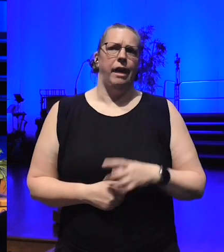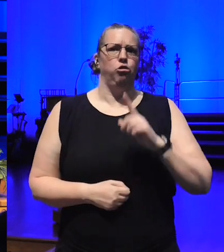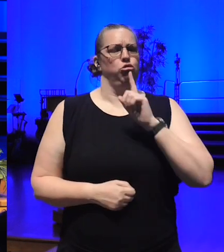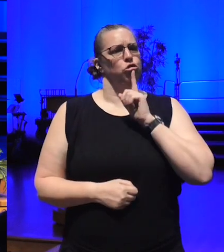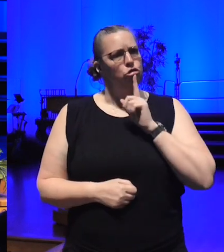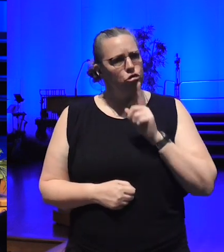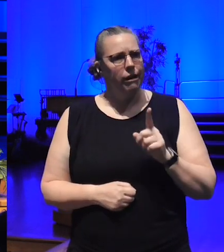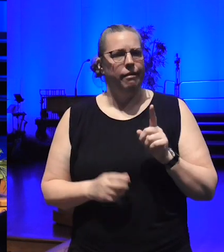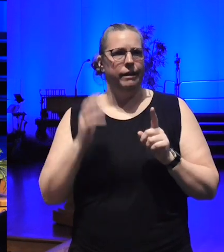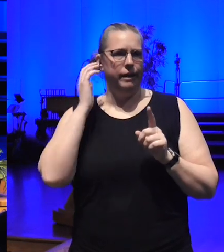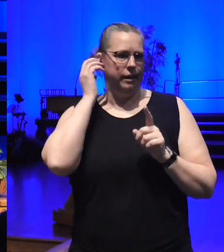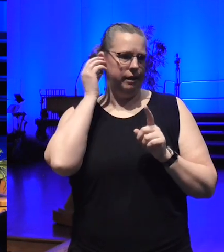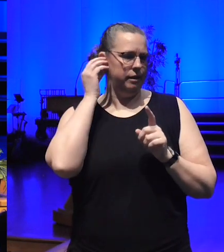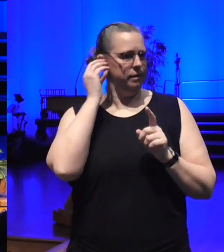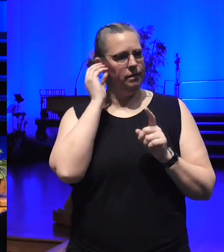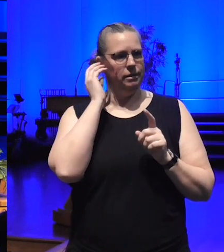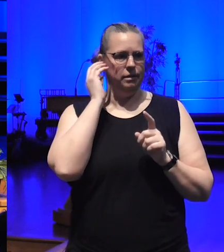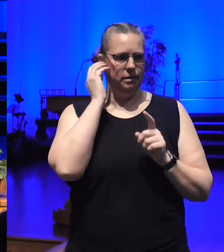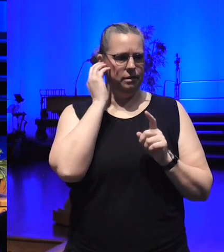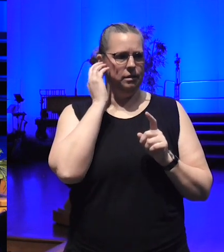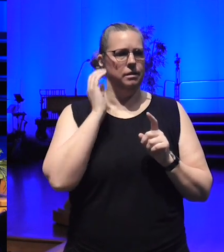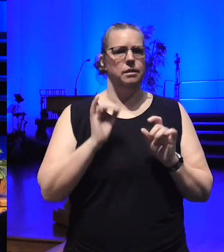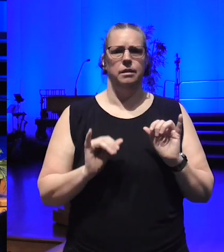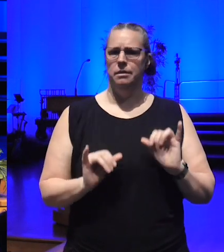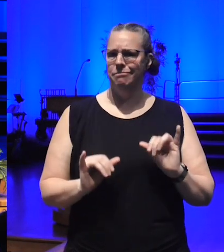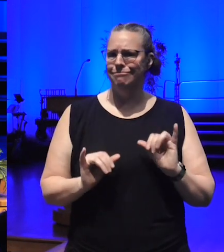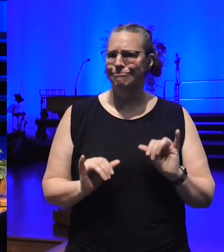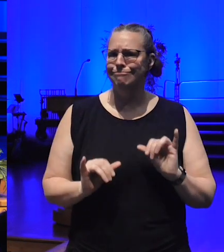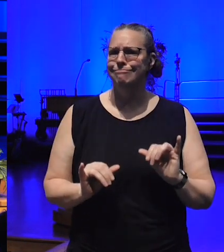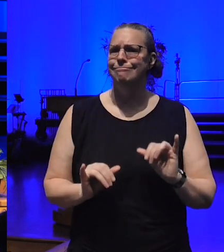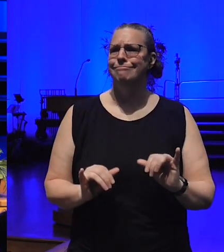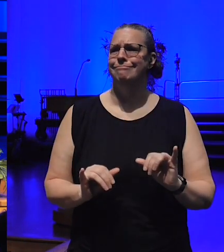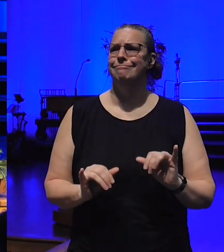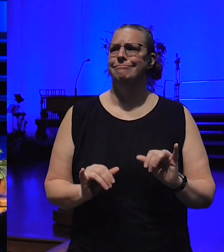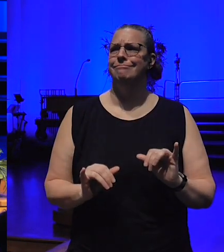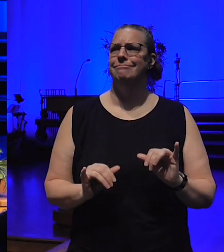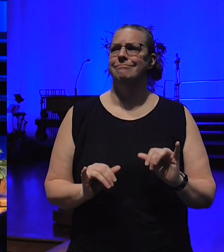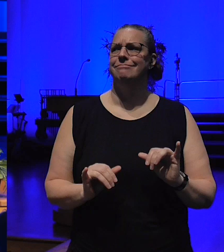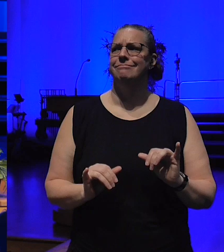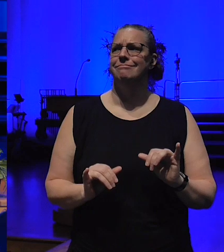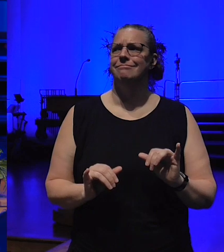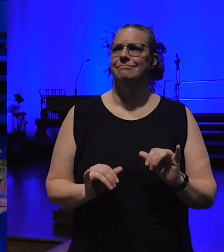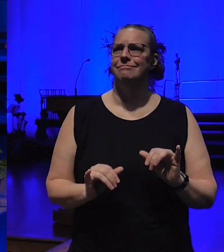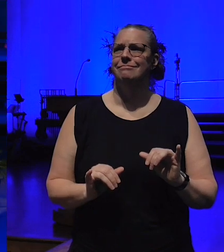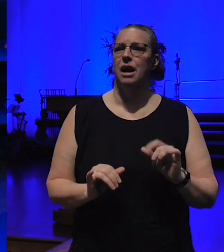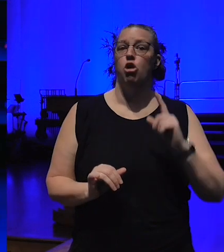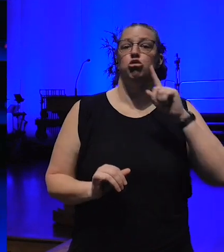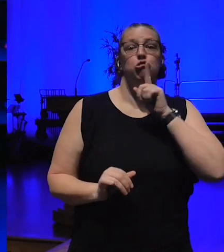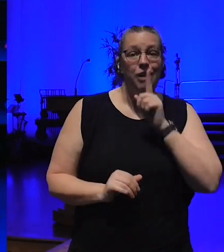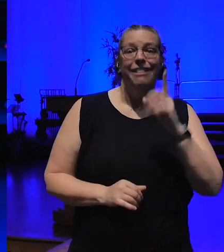this in a in a way that wasn't possible maybe in their Homeland because what they discovered was